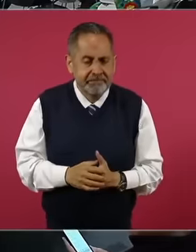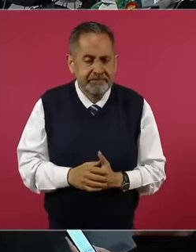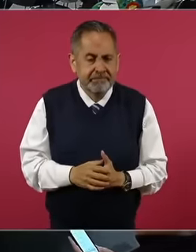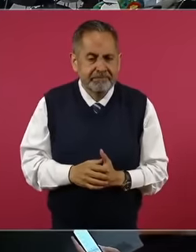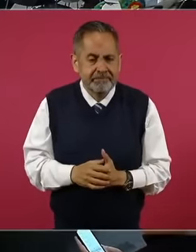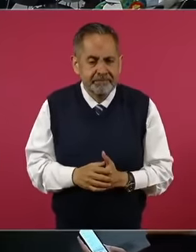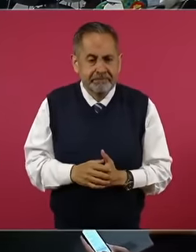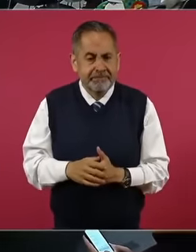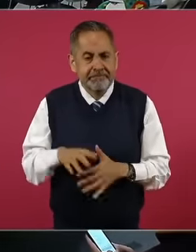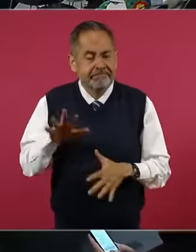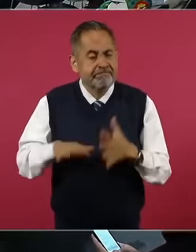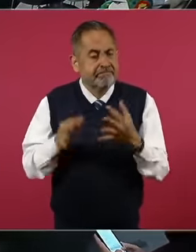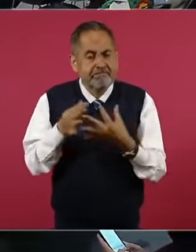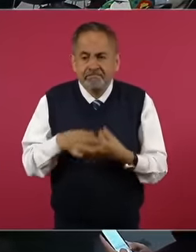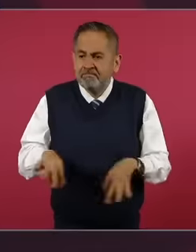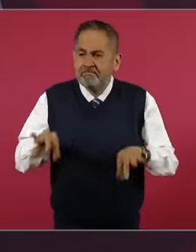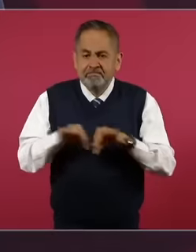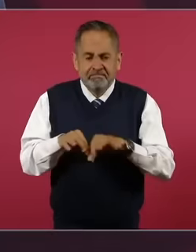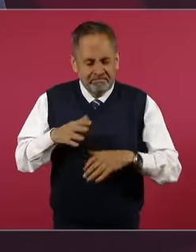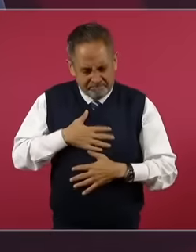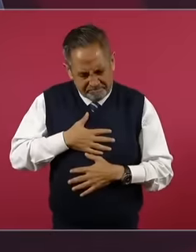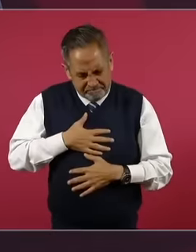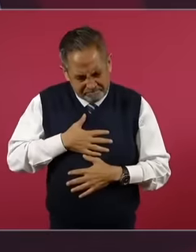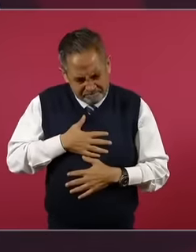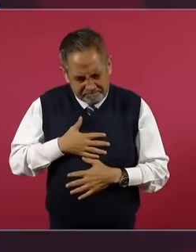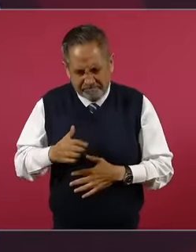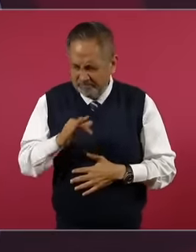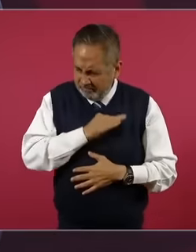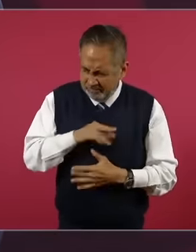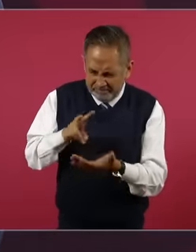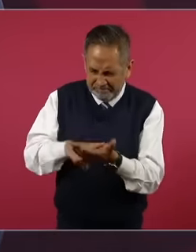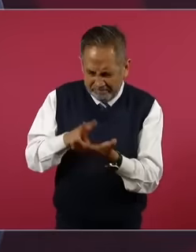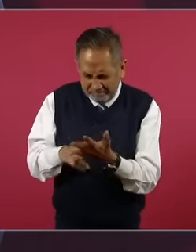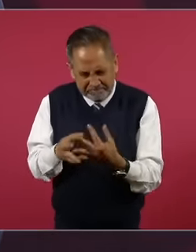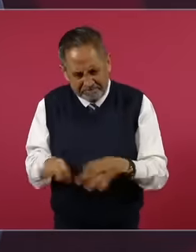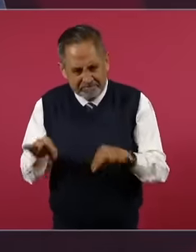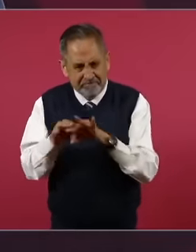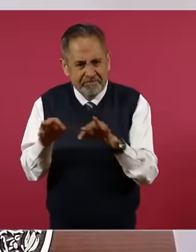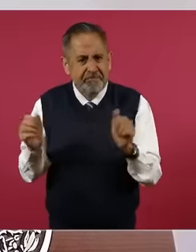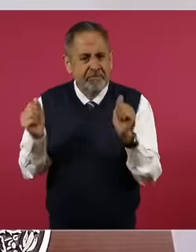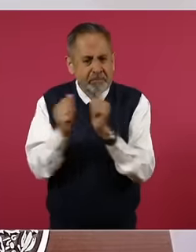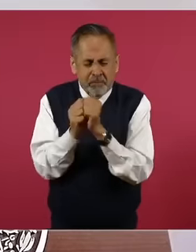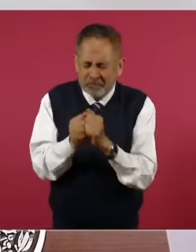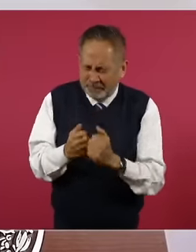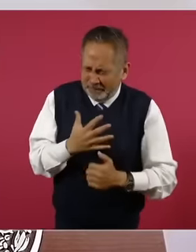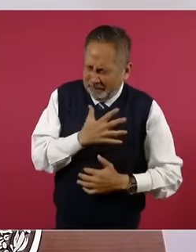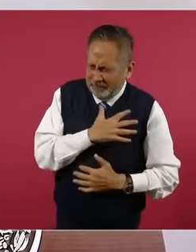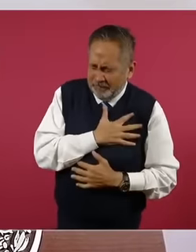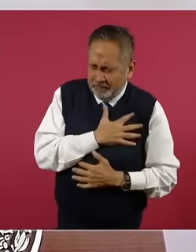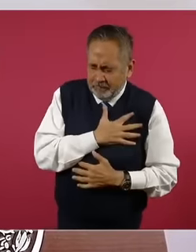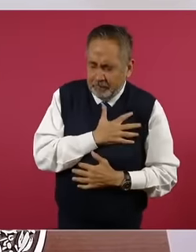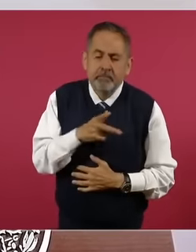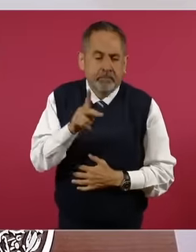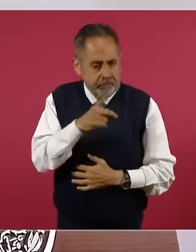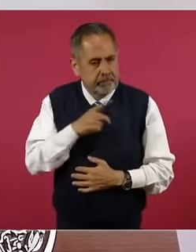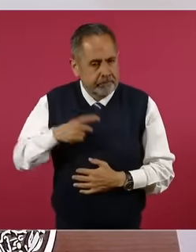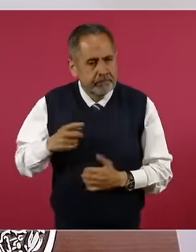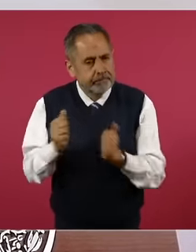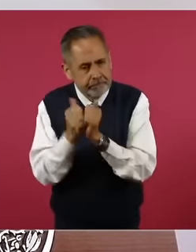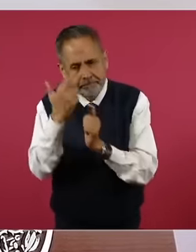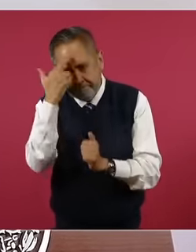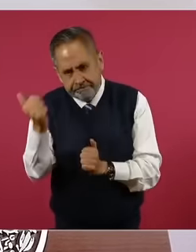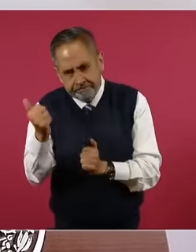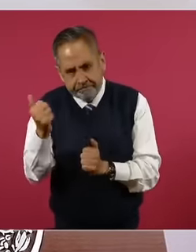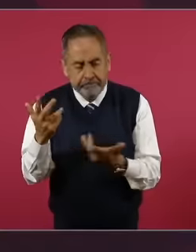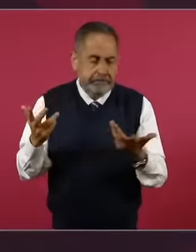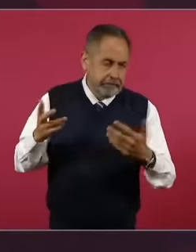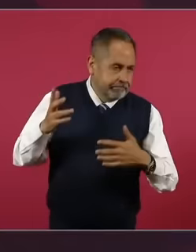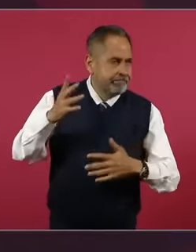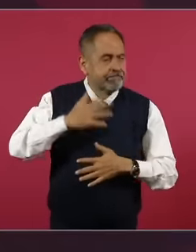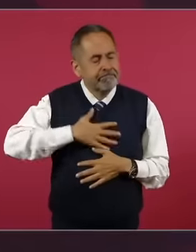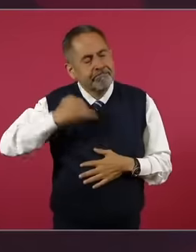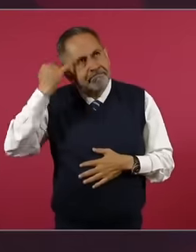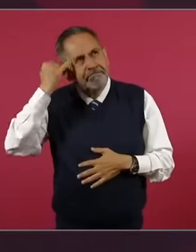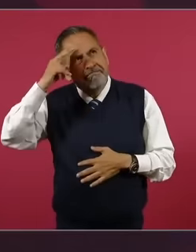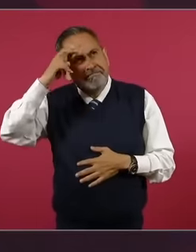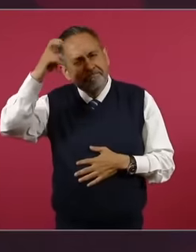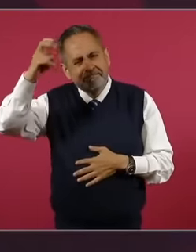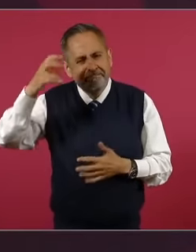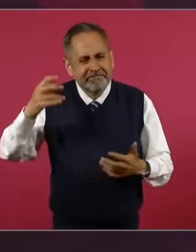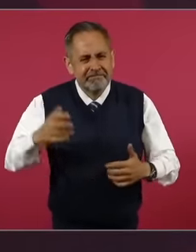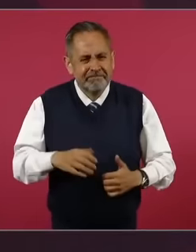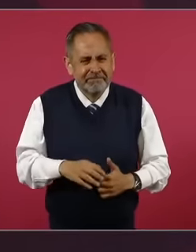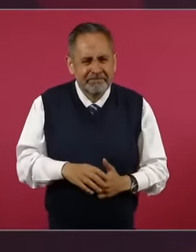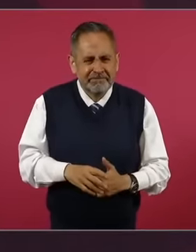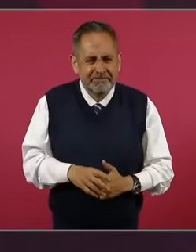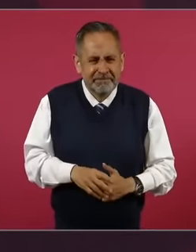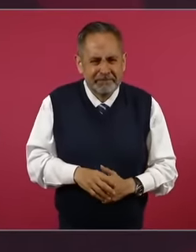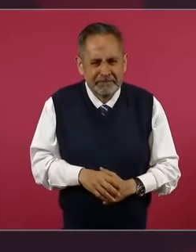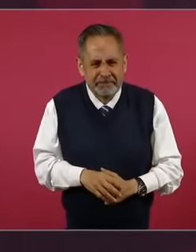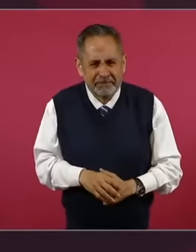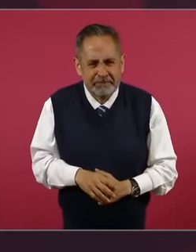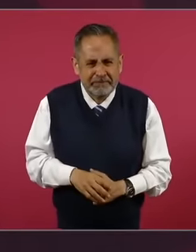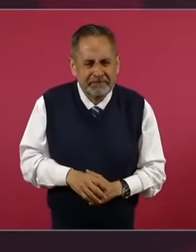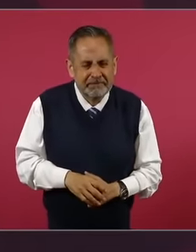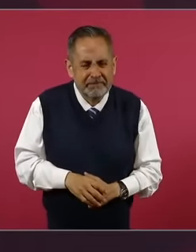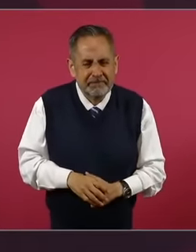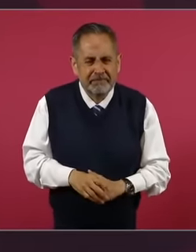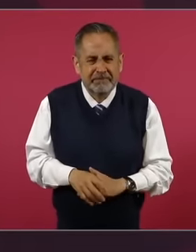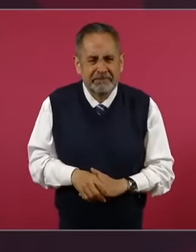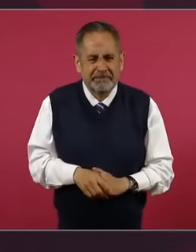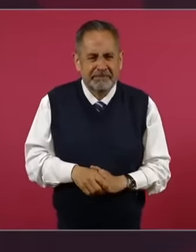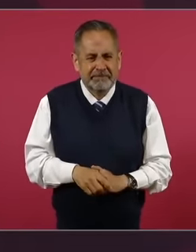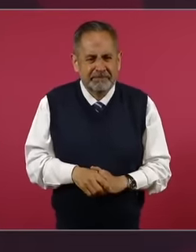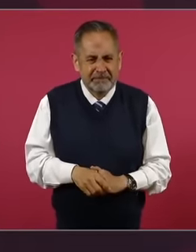great things that are worthwhile eh are done with a lot of passion so I imagined eh And